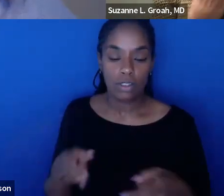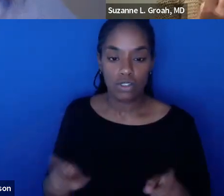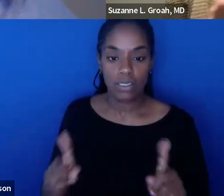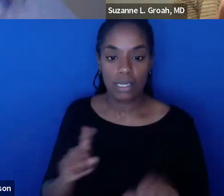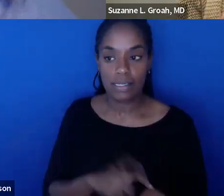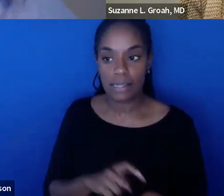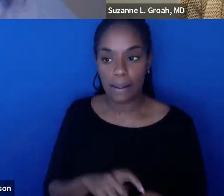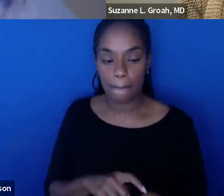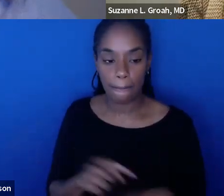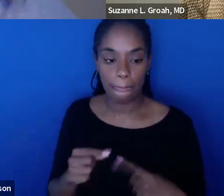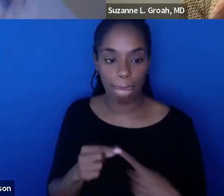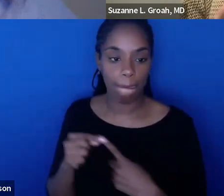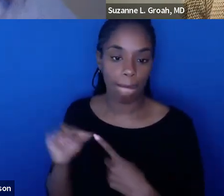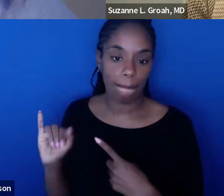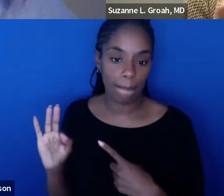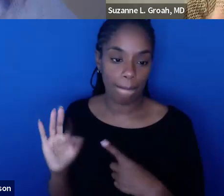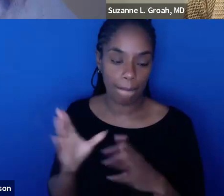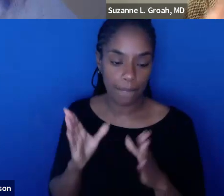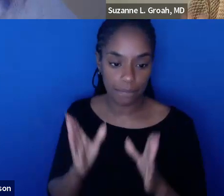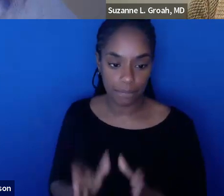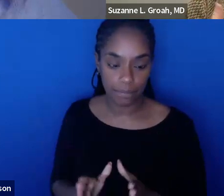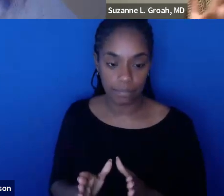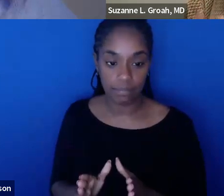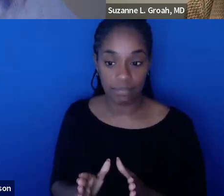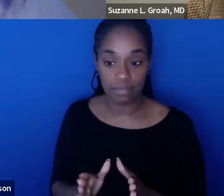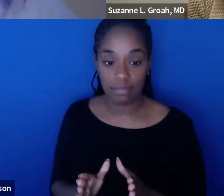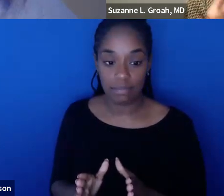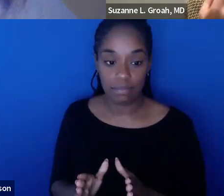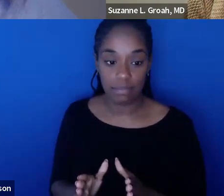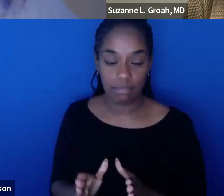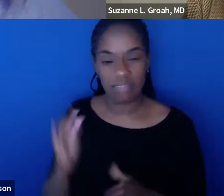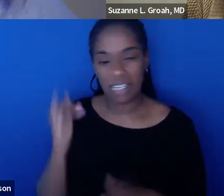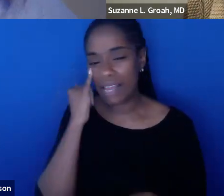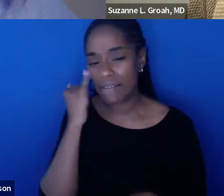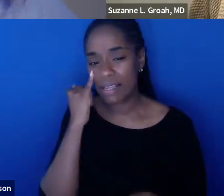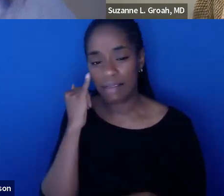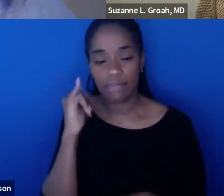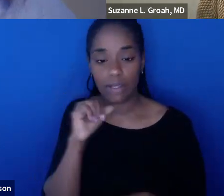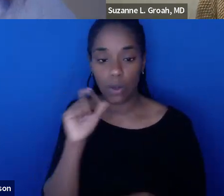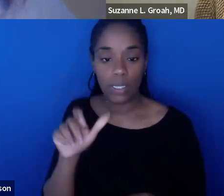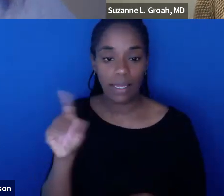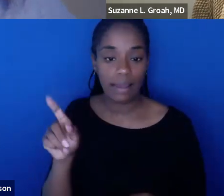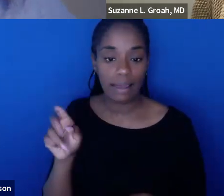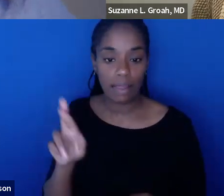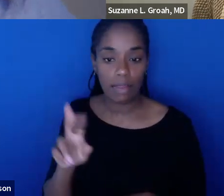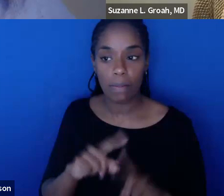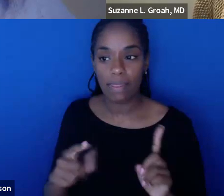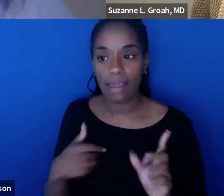Especially if an individual, even if they're able to void on their own, they don't need a catheter, they have some element of neurogenic bladder.